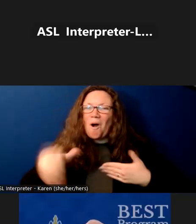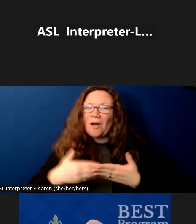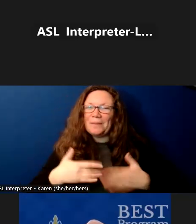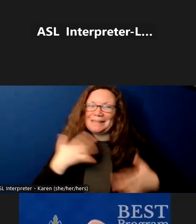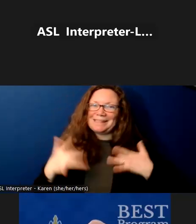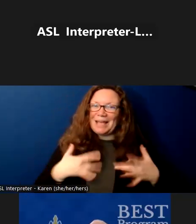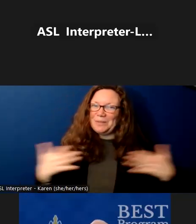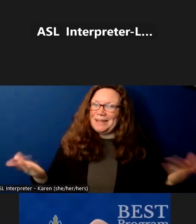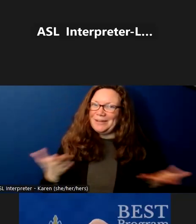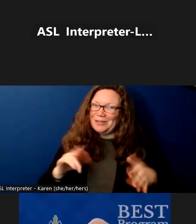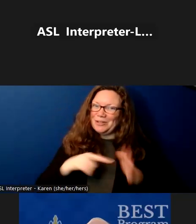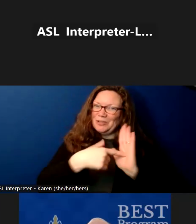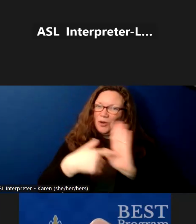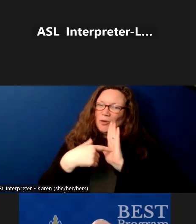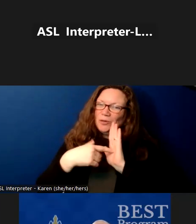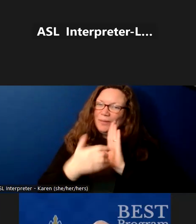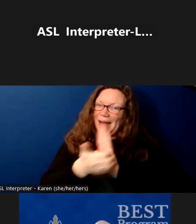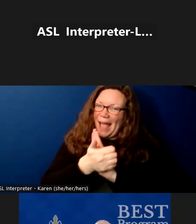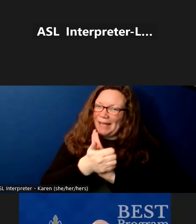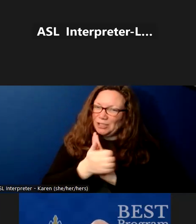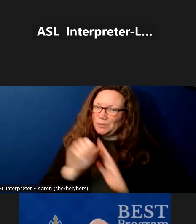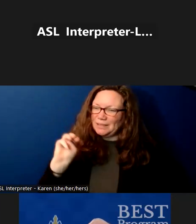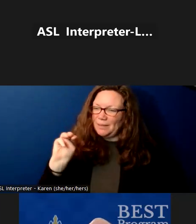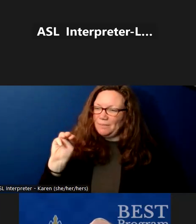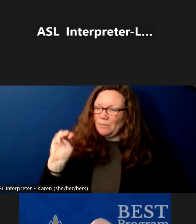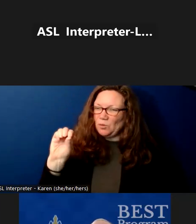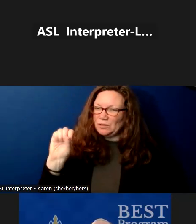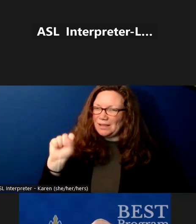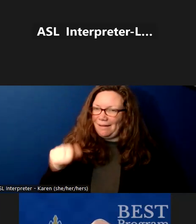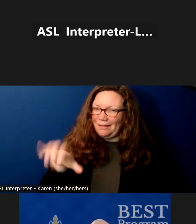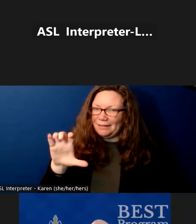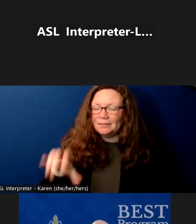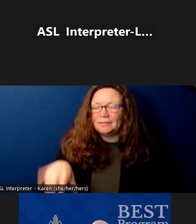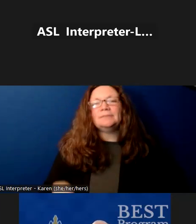about attachments in mosaic while we move forward. Excellent.